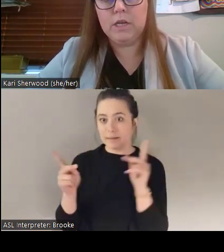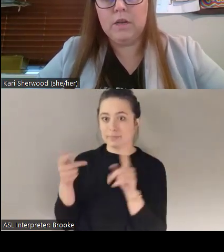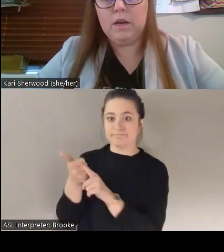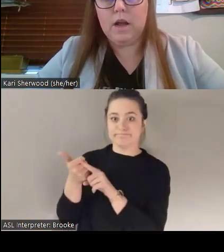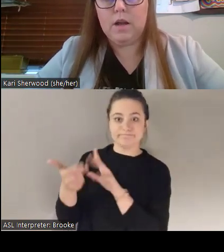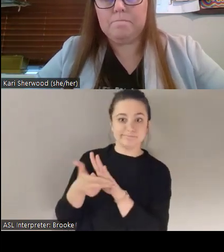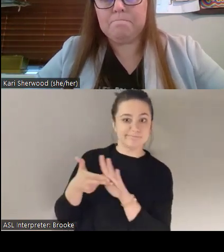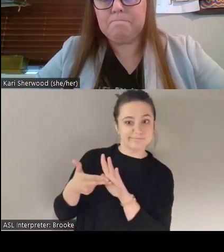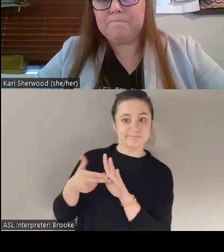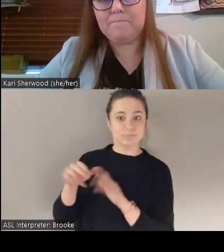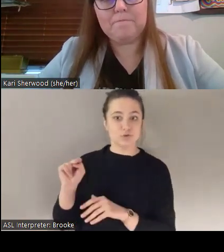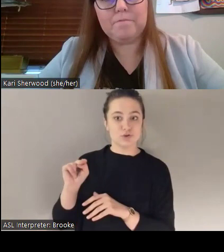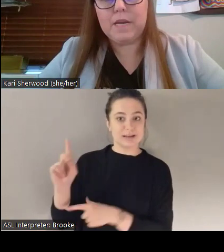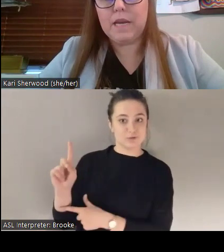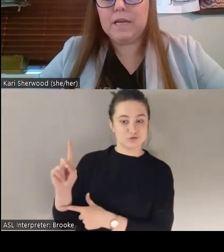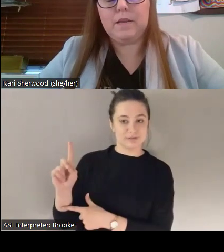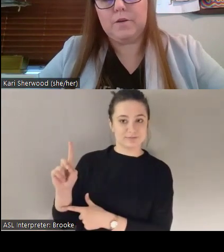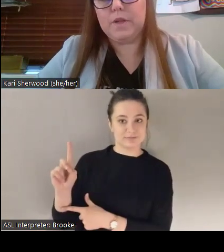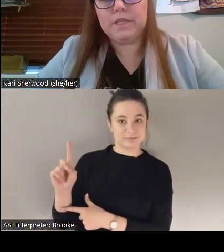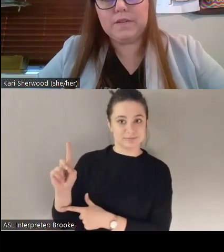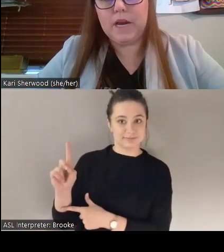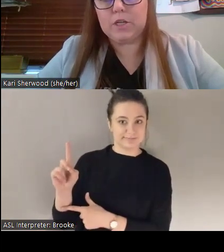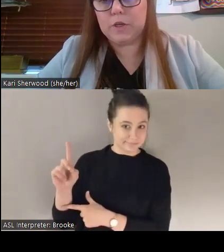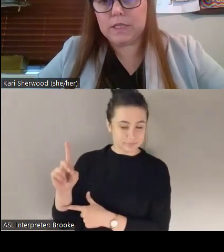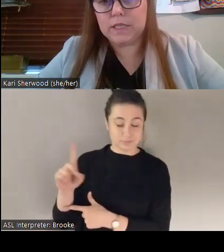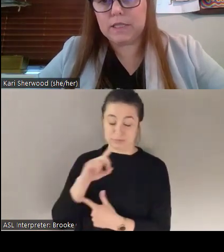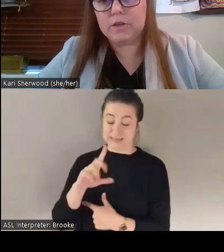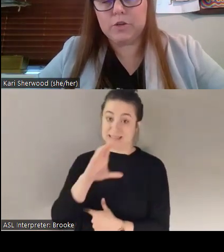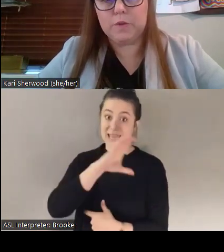neurodivergent. The list of characteristics could